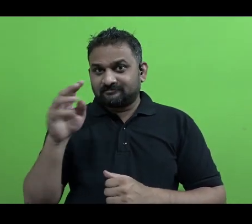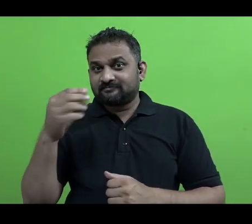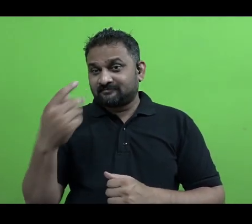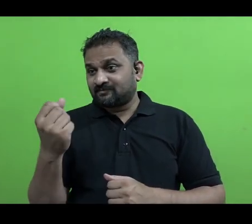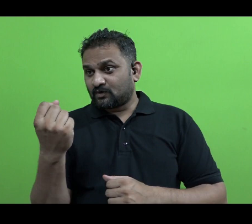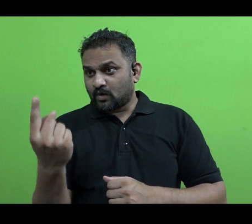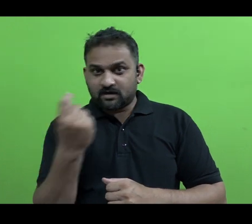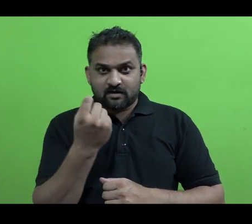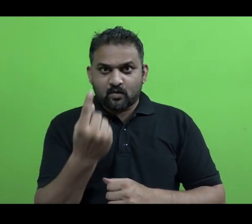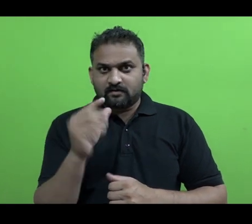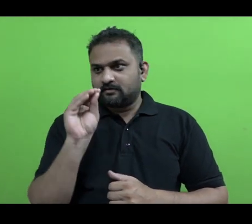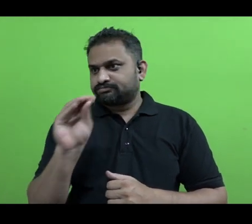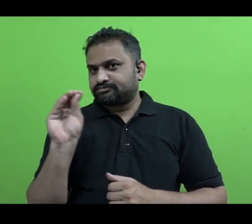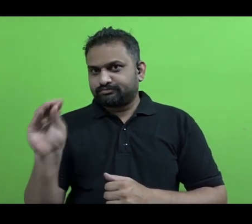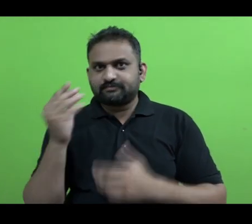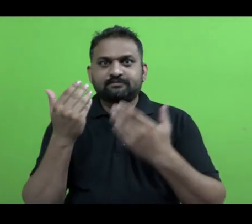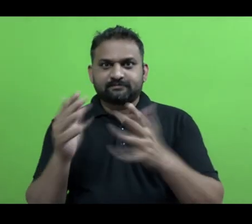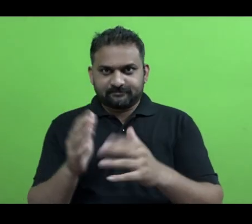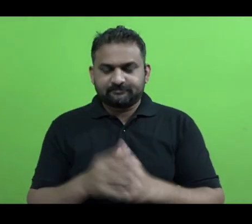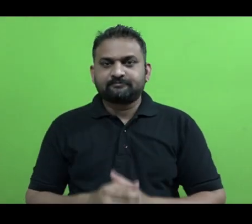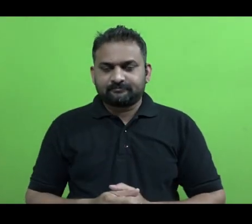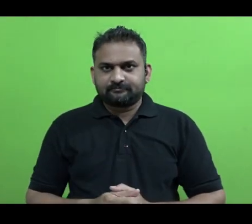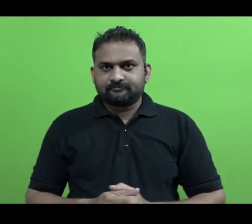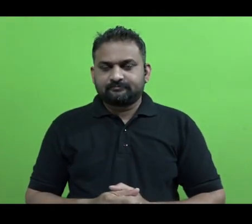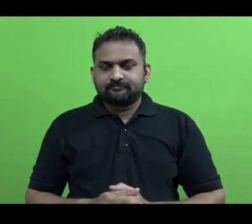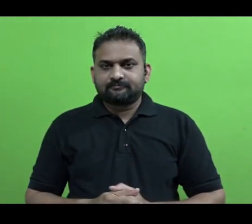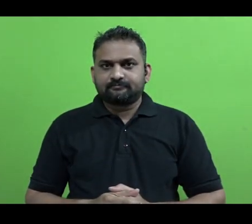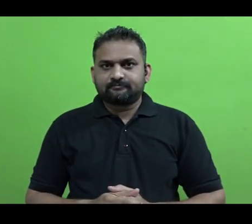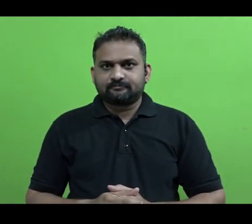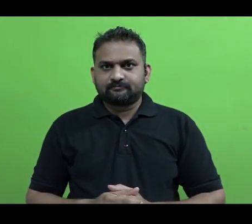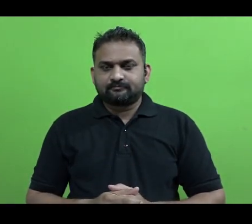So we will write one in the units place just below the two.